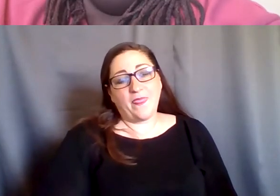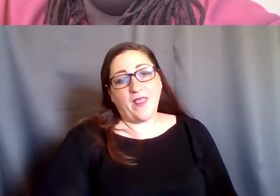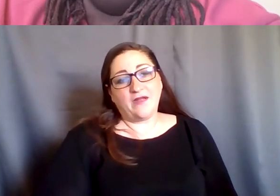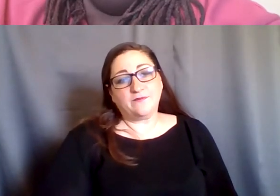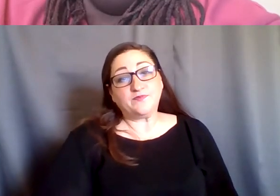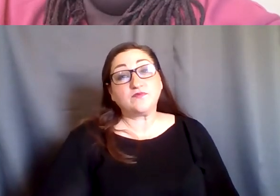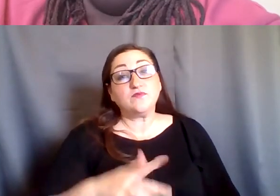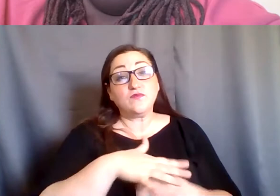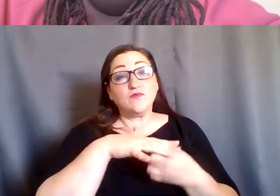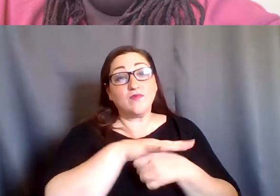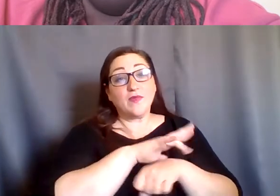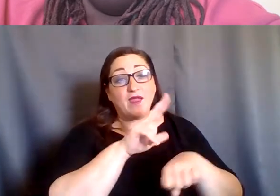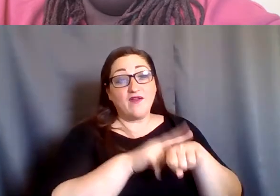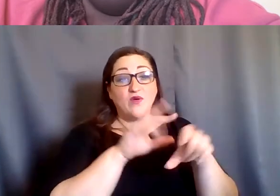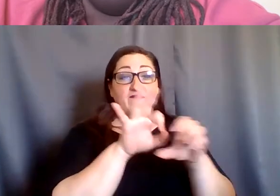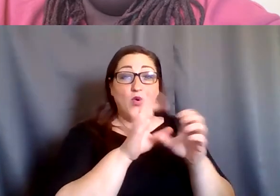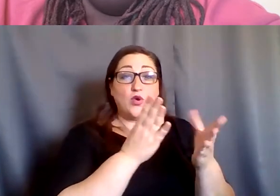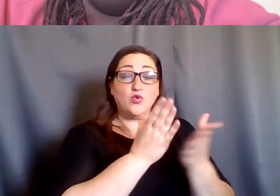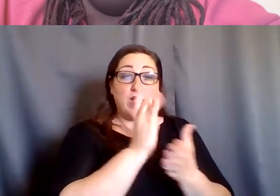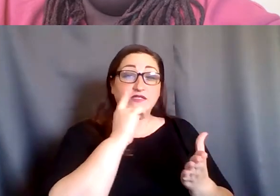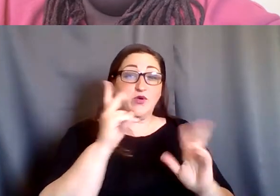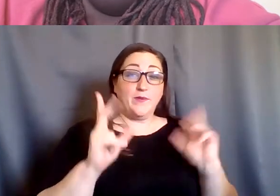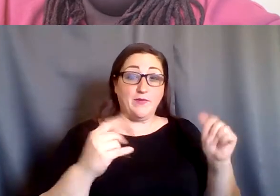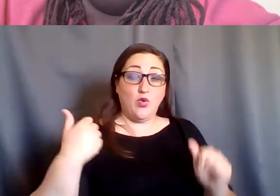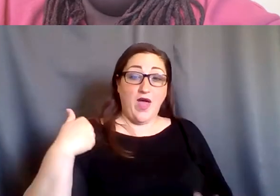persons with disabilities are particularly problematic?"